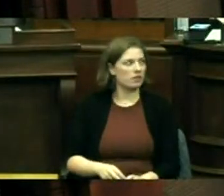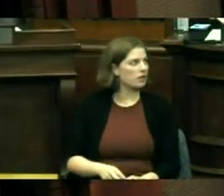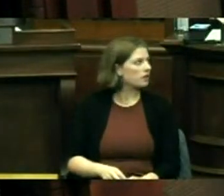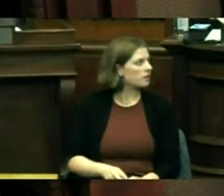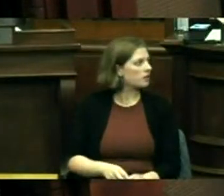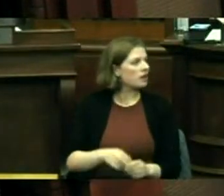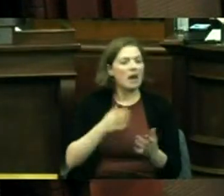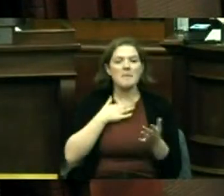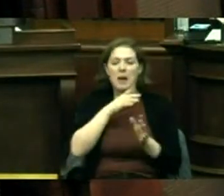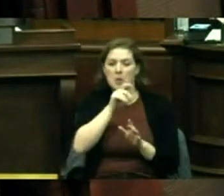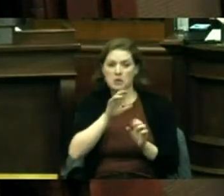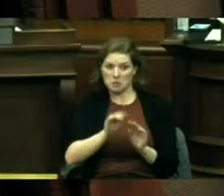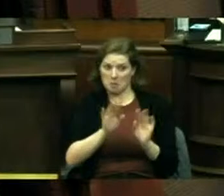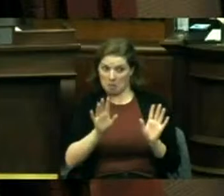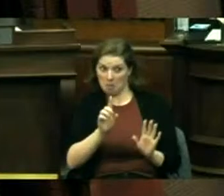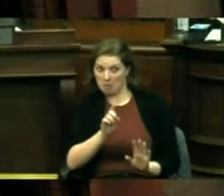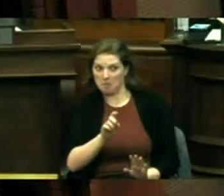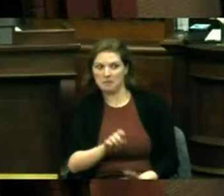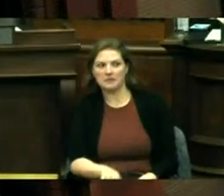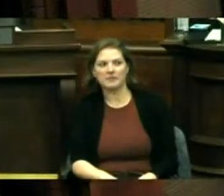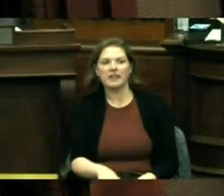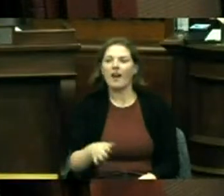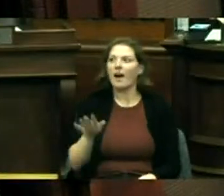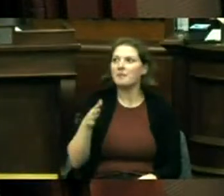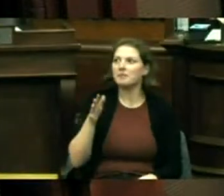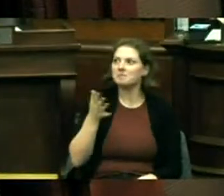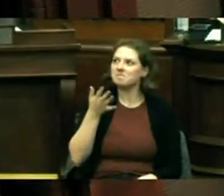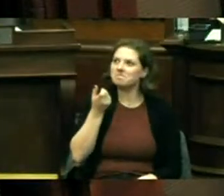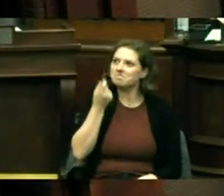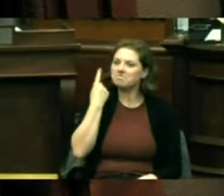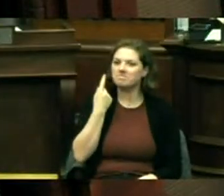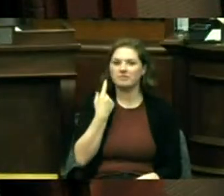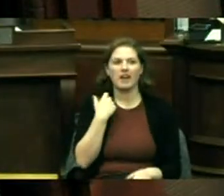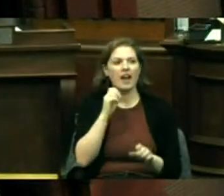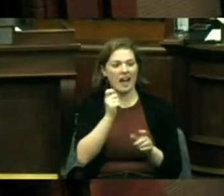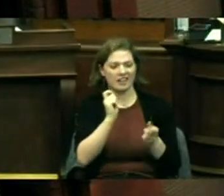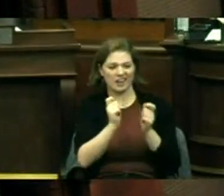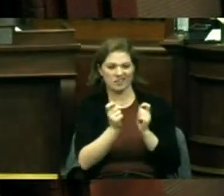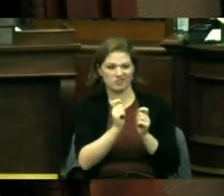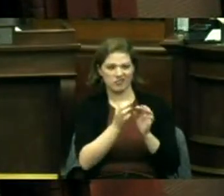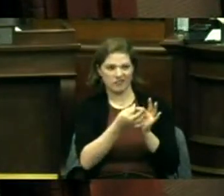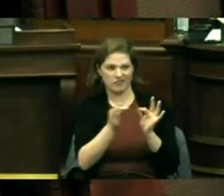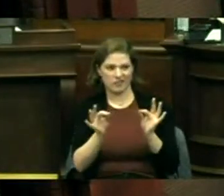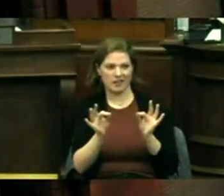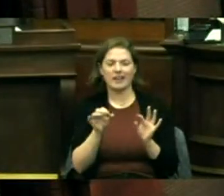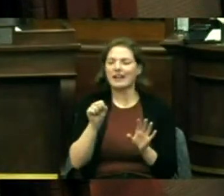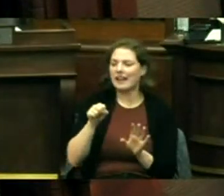we know what that might be? Does